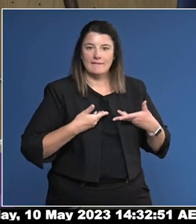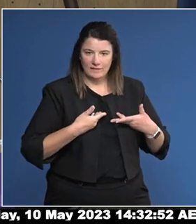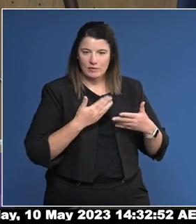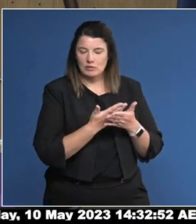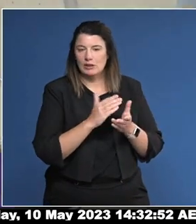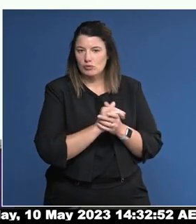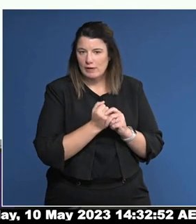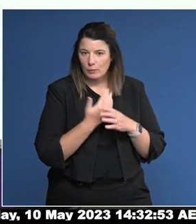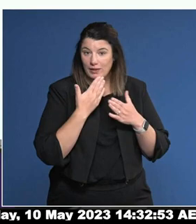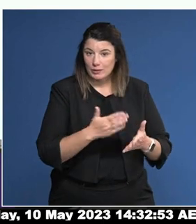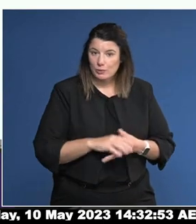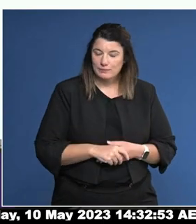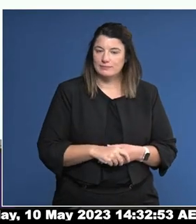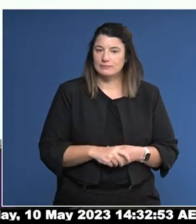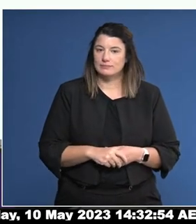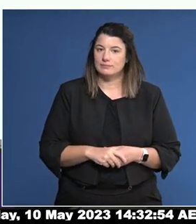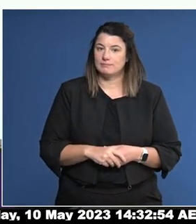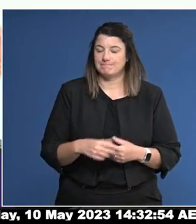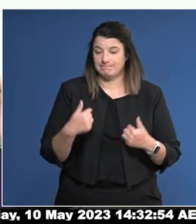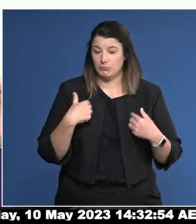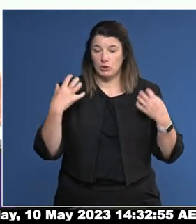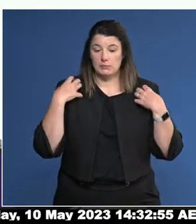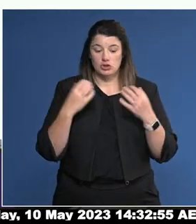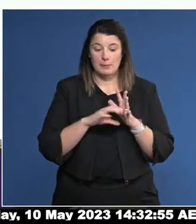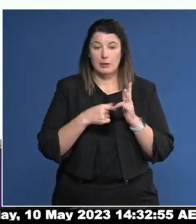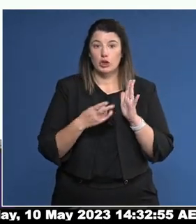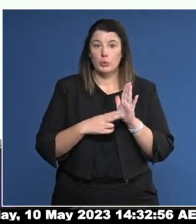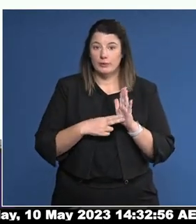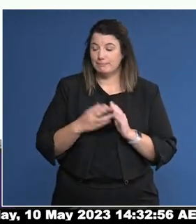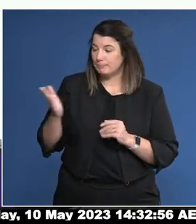I'm Commissioner McEwin. This is Commissioner Mason and Commissioner Ryan.